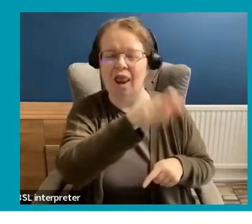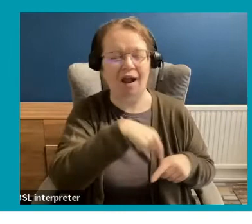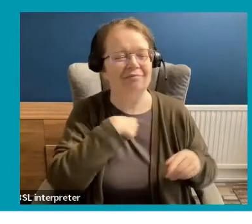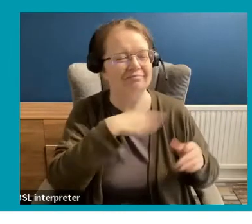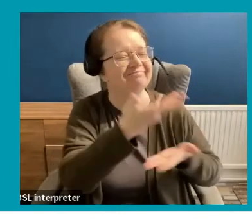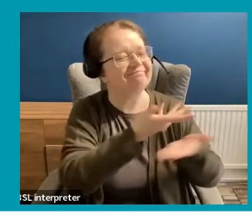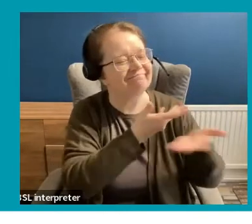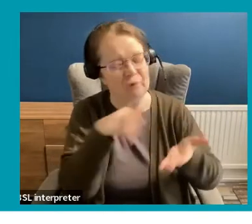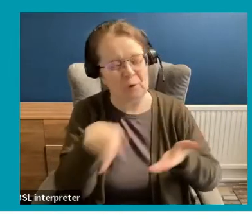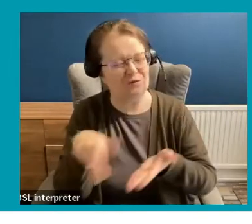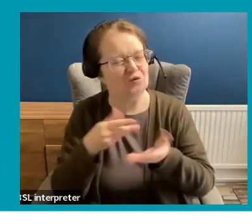were saying well we don't need it.